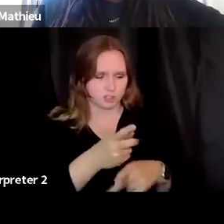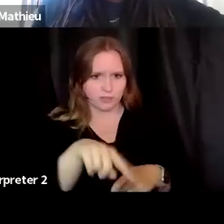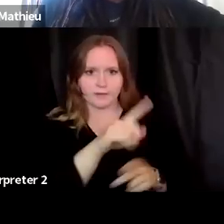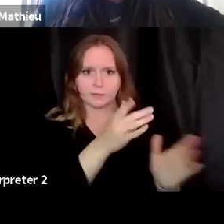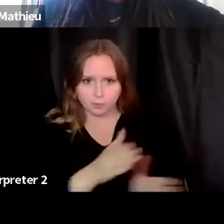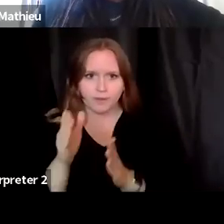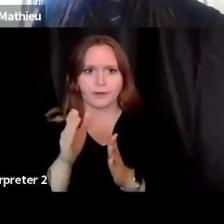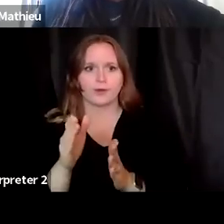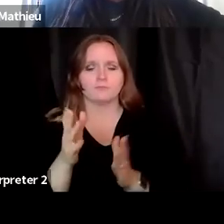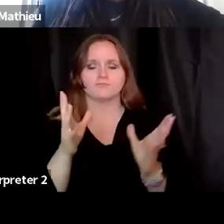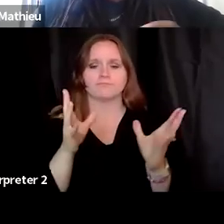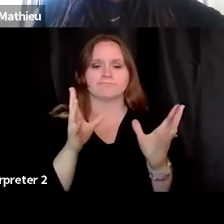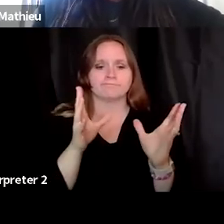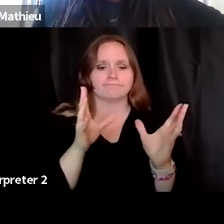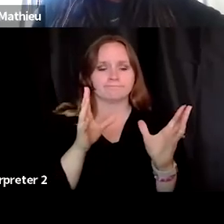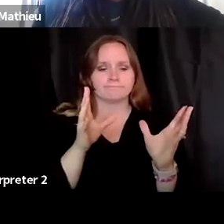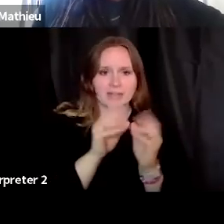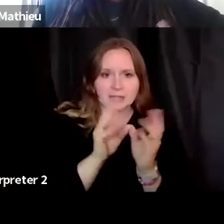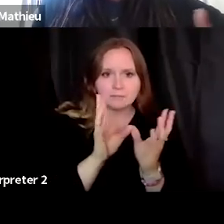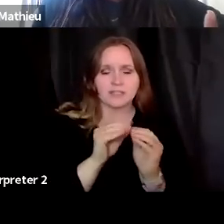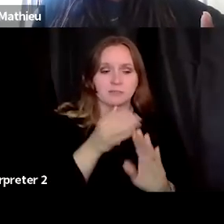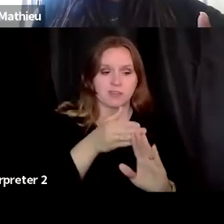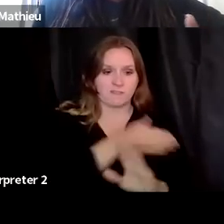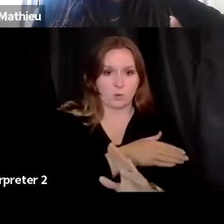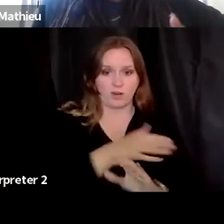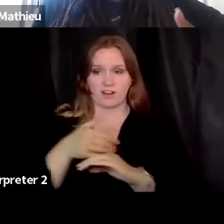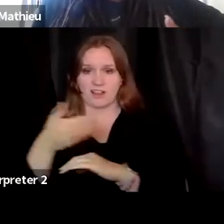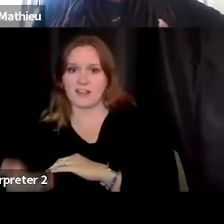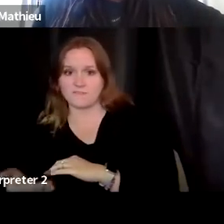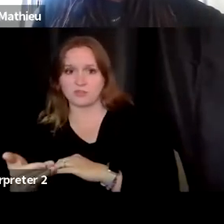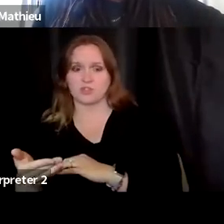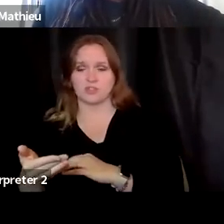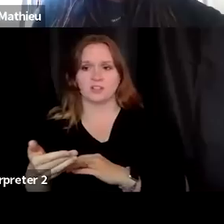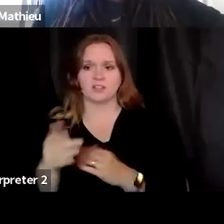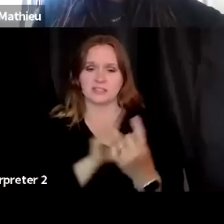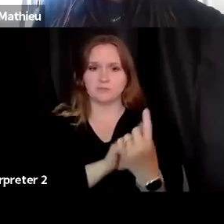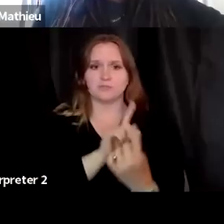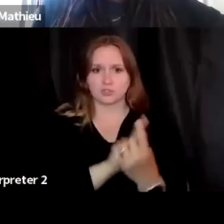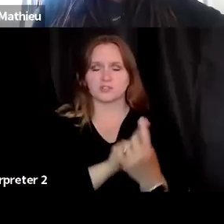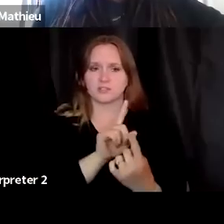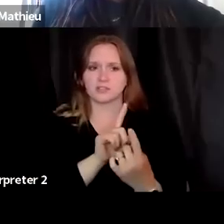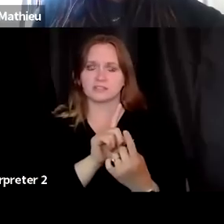after and someone's present would probably be the best approach. So this is not something that they have to endure